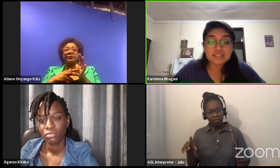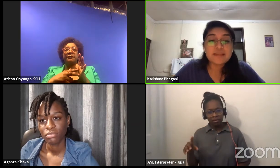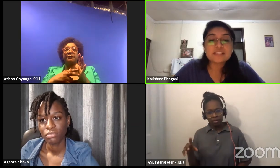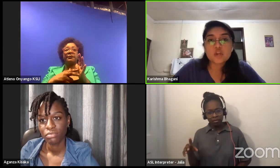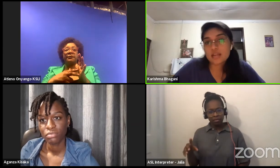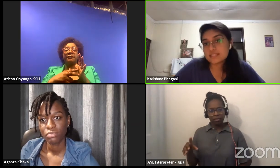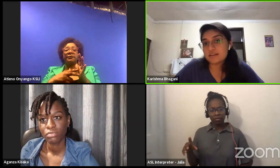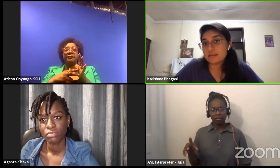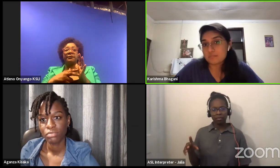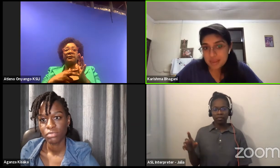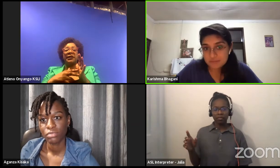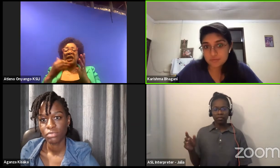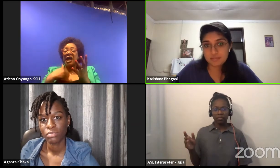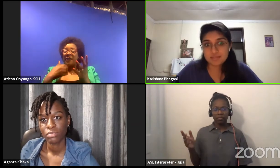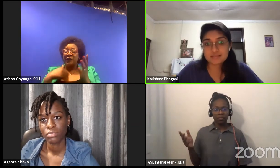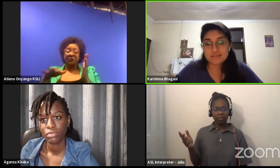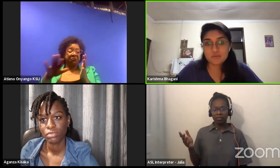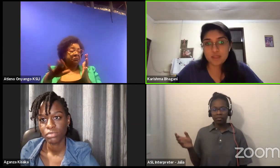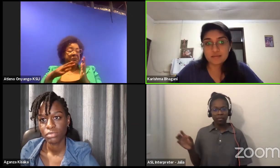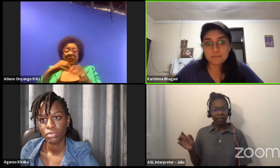A space is not necessarily made for them in the same way.